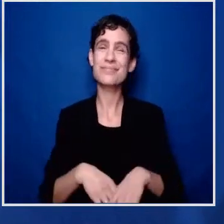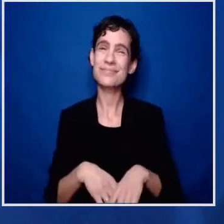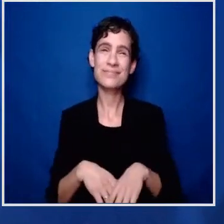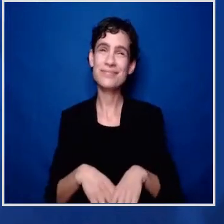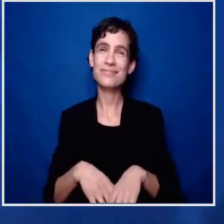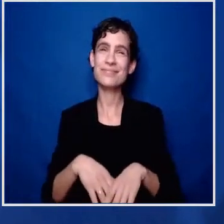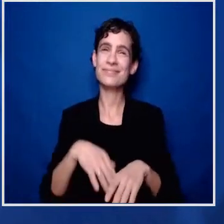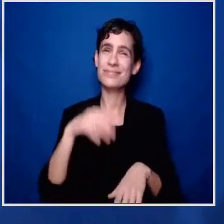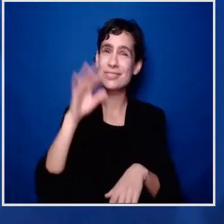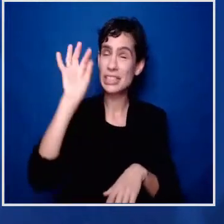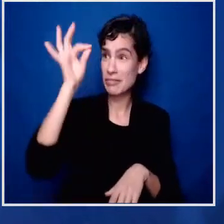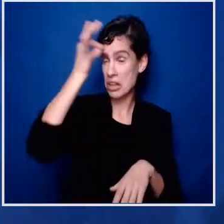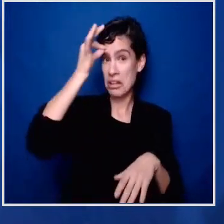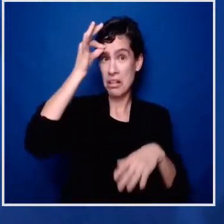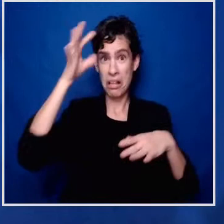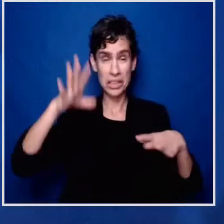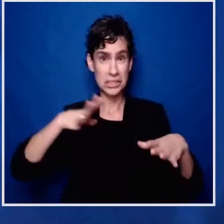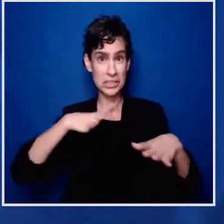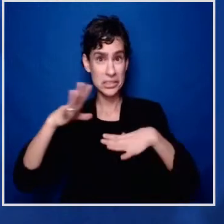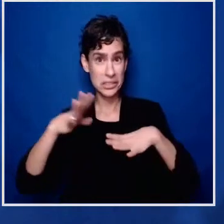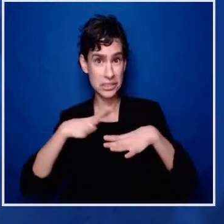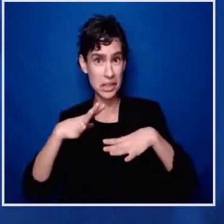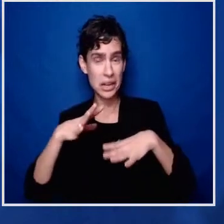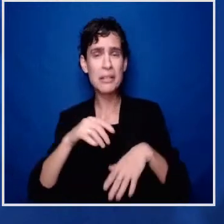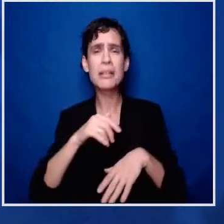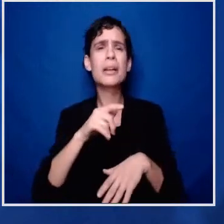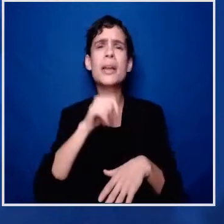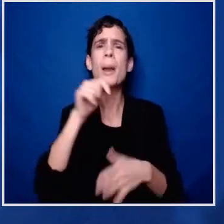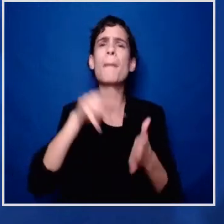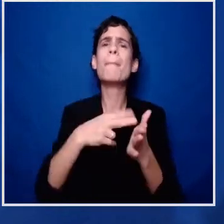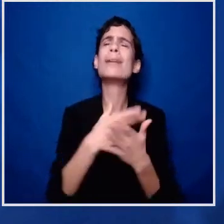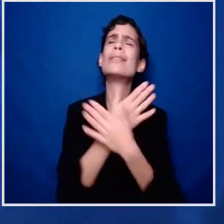PLEASE WELCOME REVEREND ALEXIA SALVATIERRA.